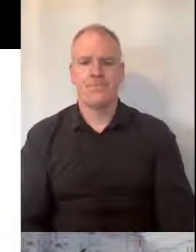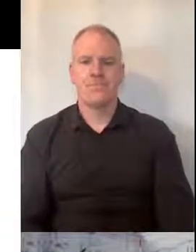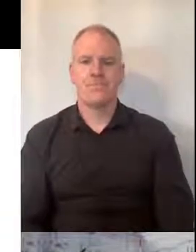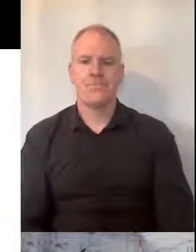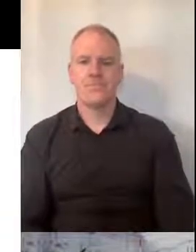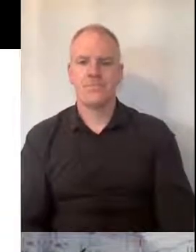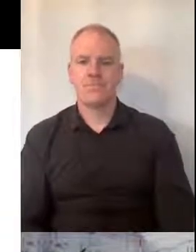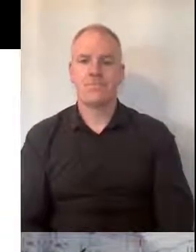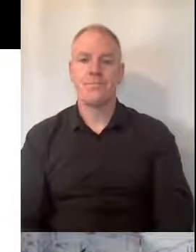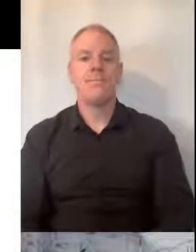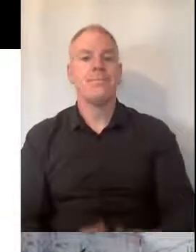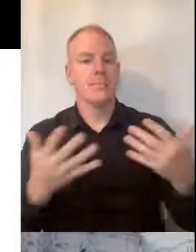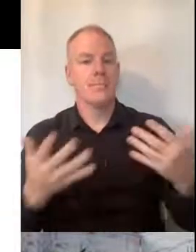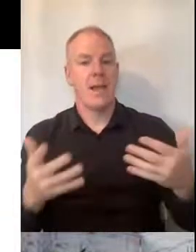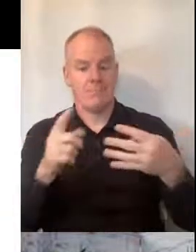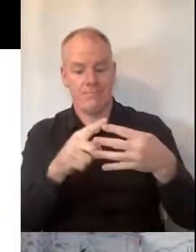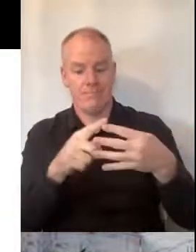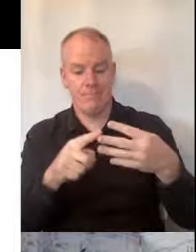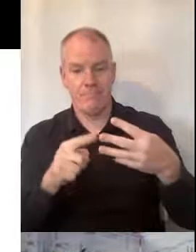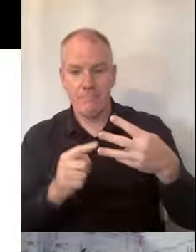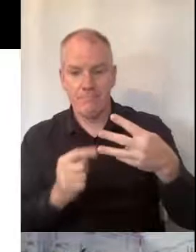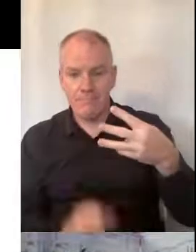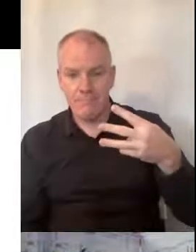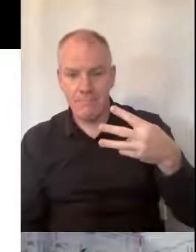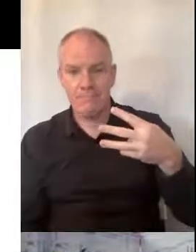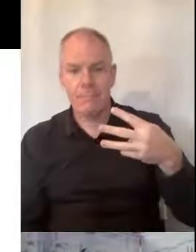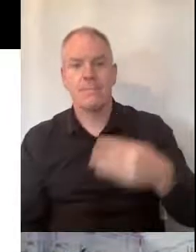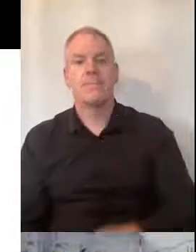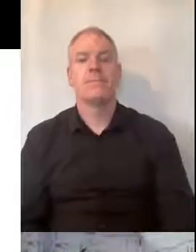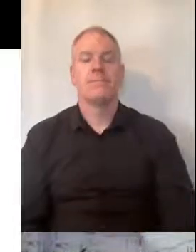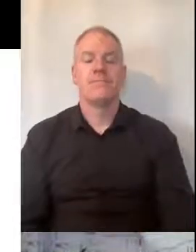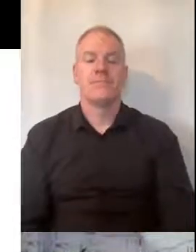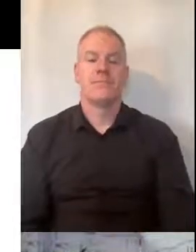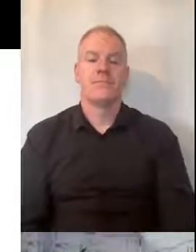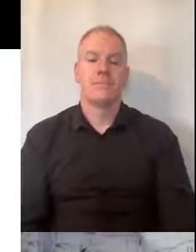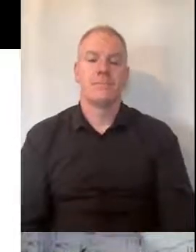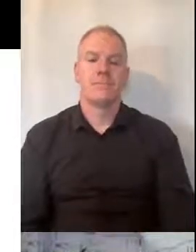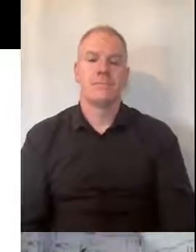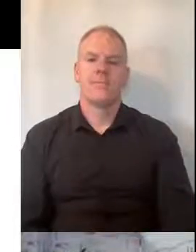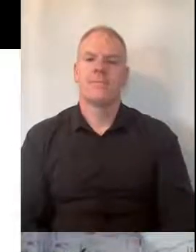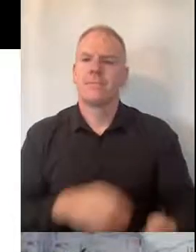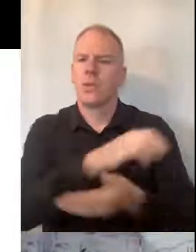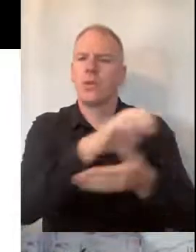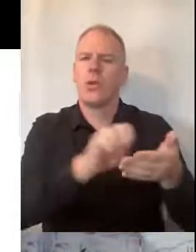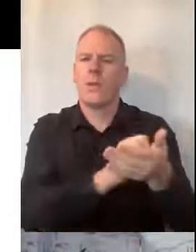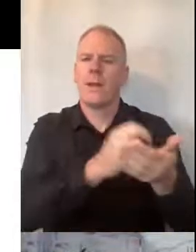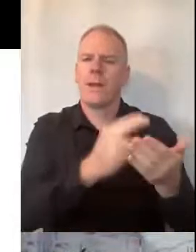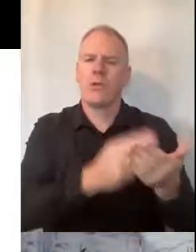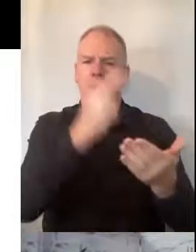I'm just going to go into that a little bit further, so they. European University association.